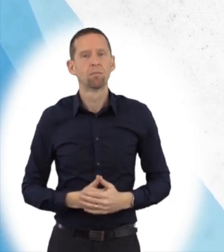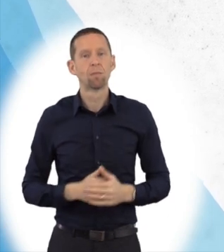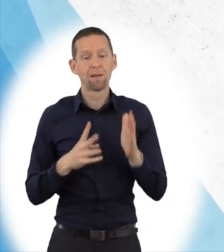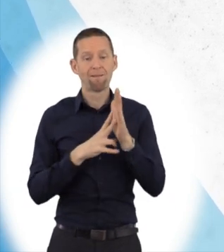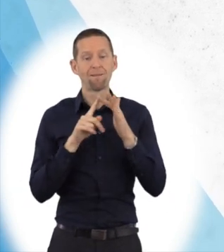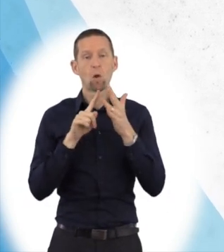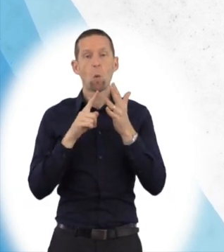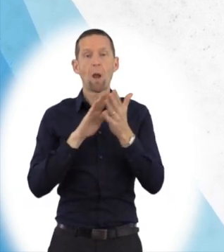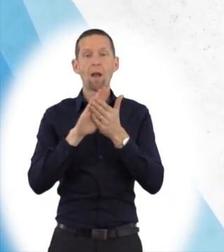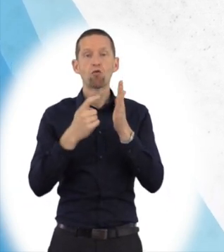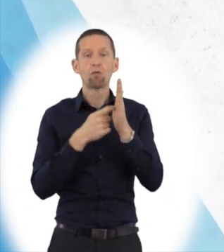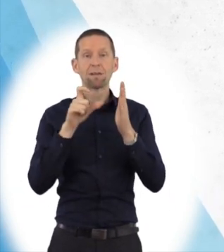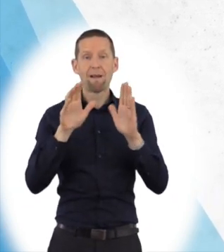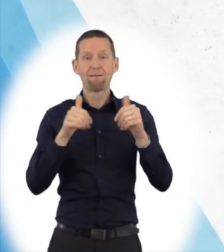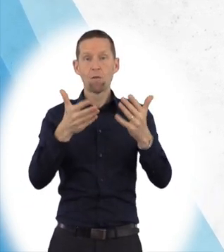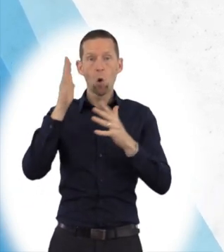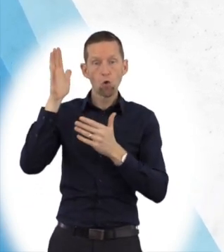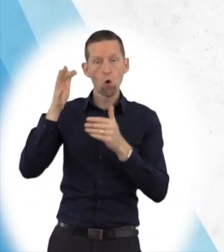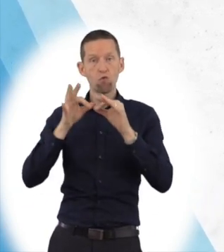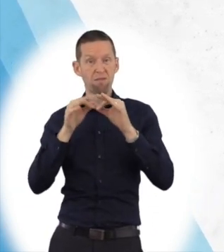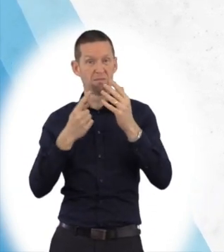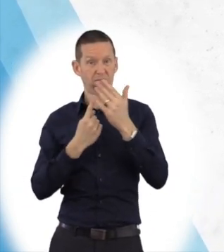The Commission provides AUSLAN and language interpreters if needed.